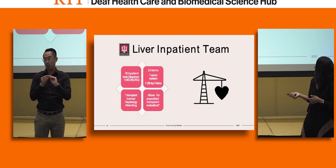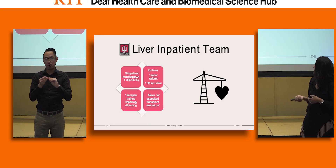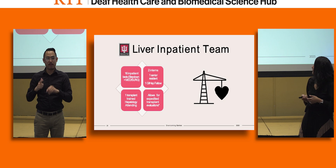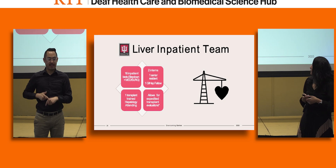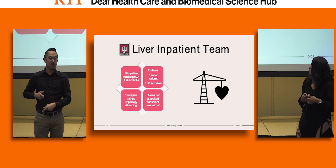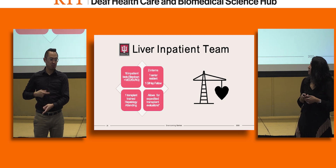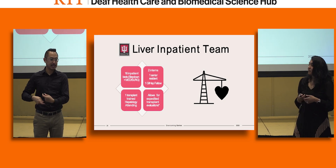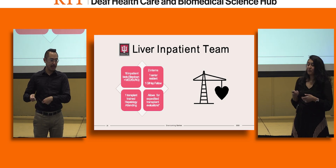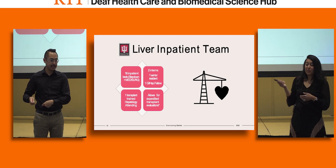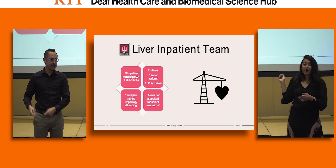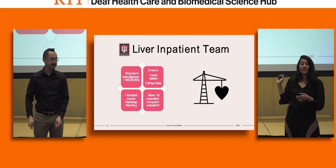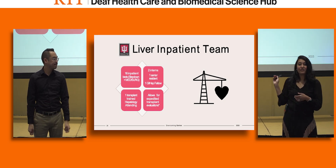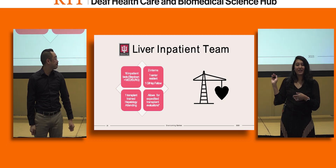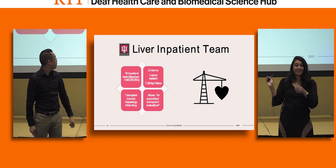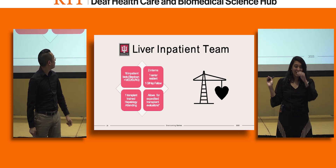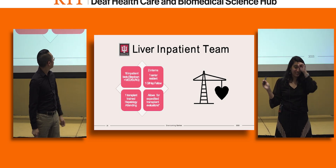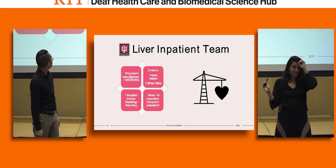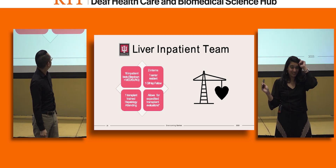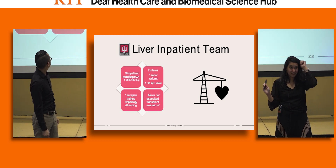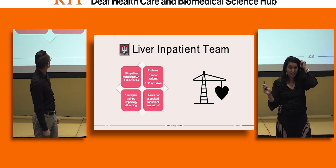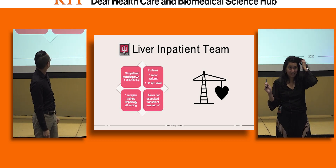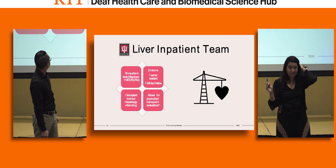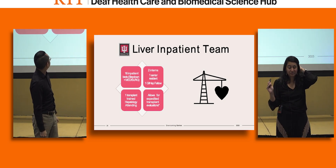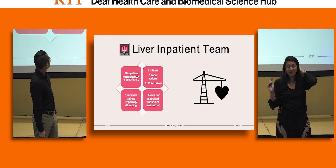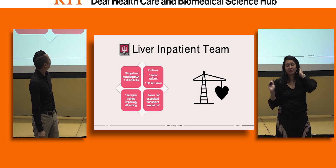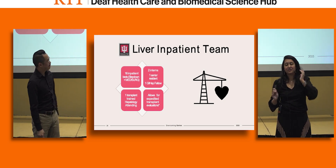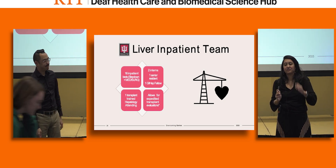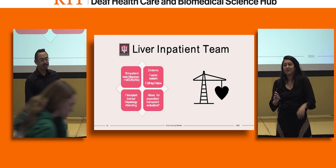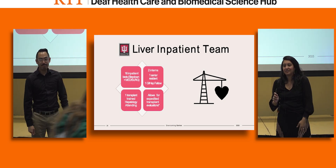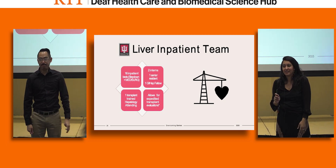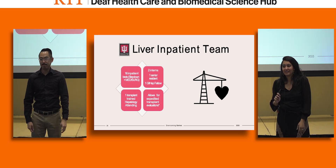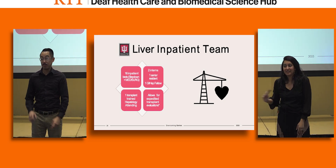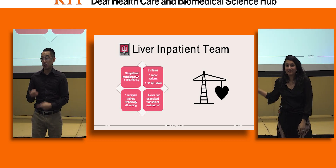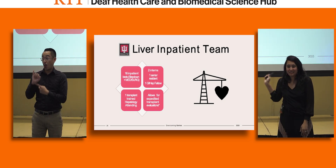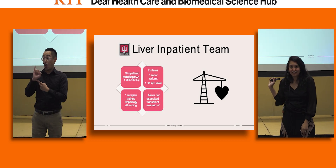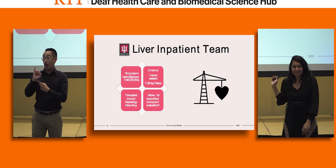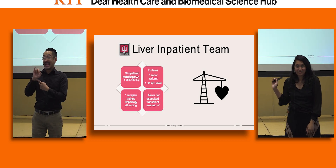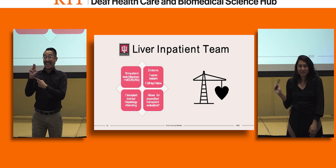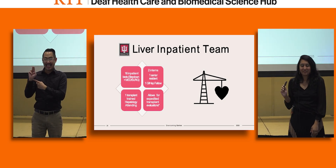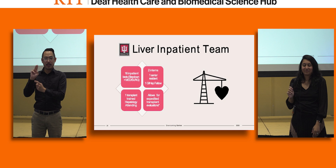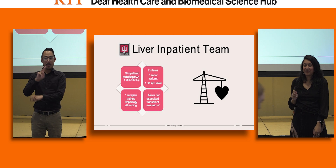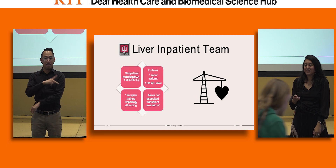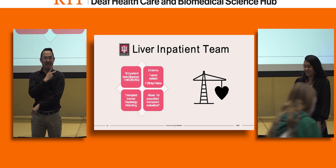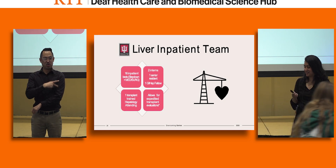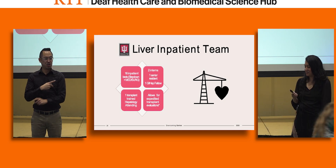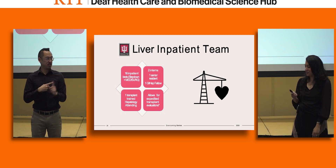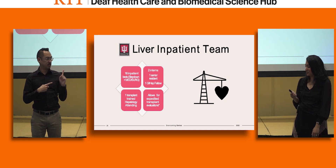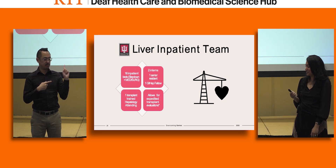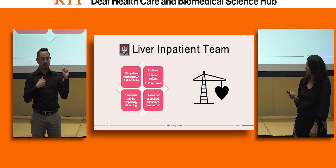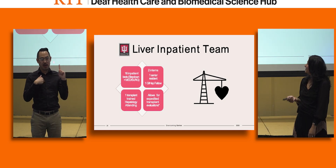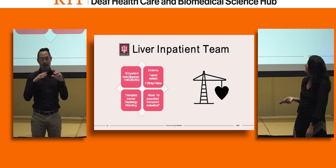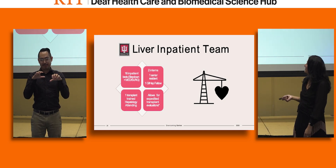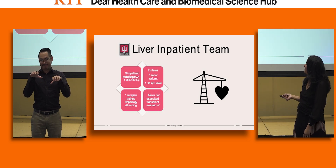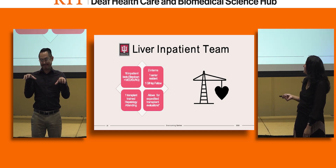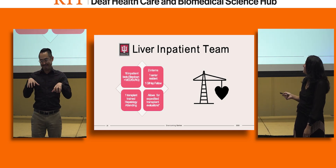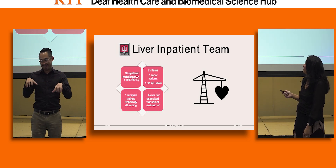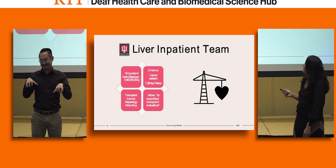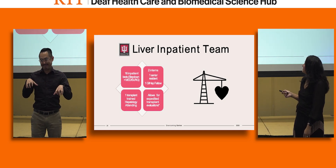So, part of when I mention that I do inpatient rounding, this is actually my rounding team structure.